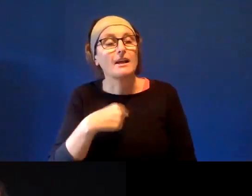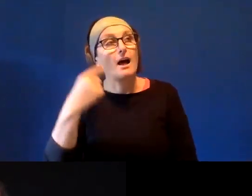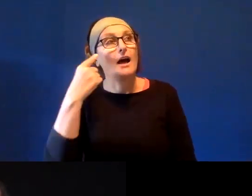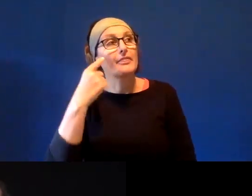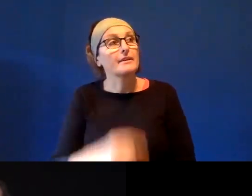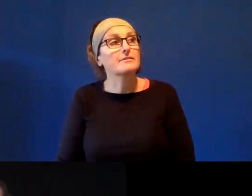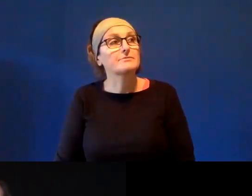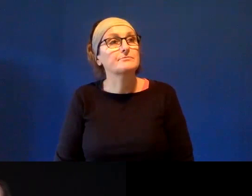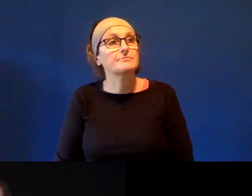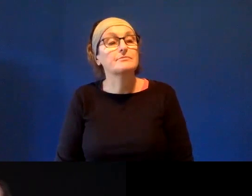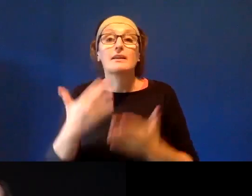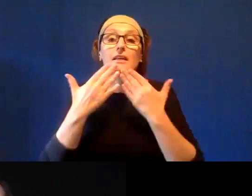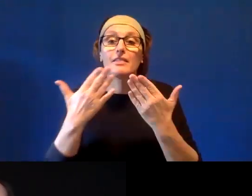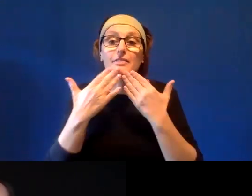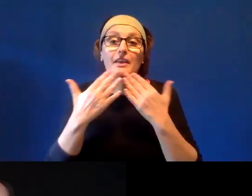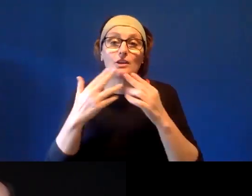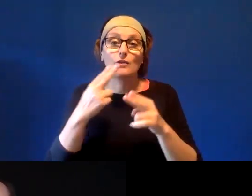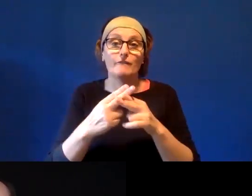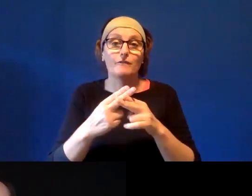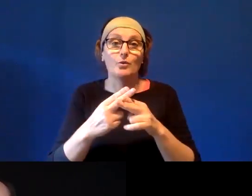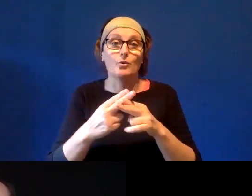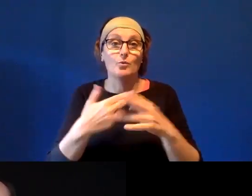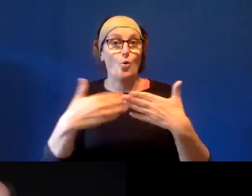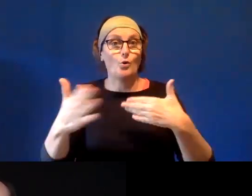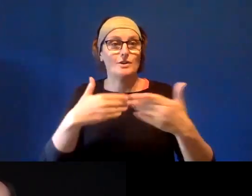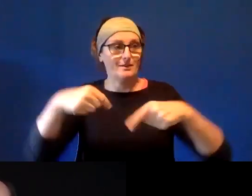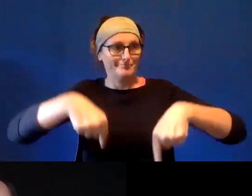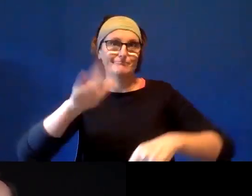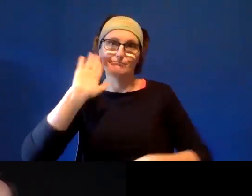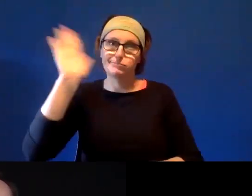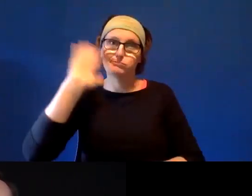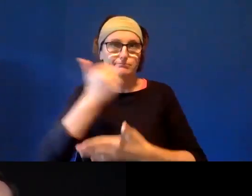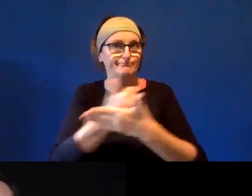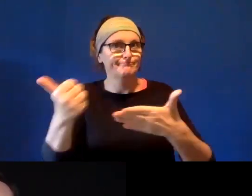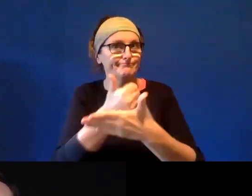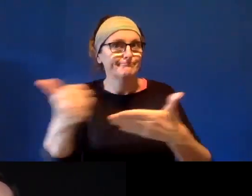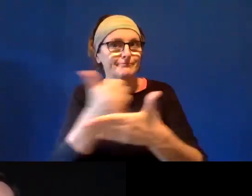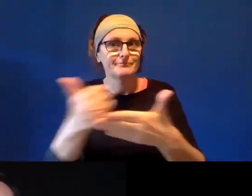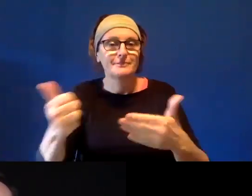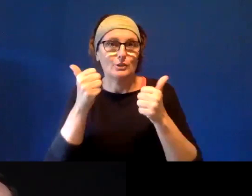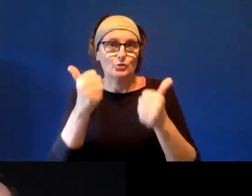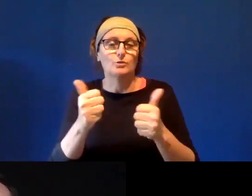think - you know, thank you very much for setting these sessions up, Kevin. This is great! Having chunky times. I would courage people to go